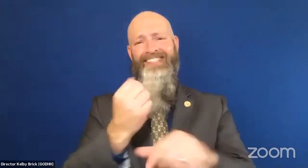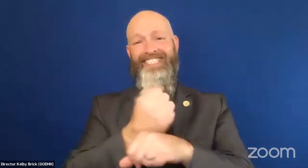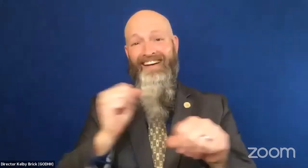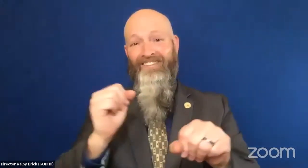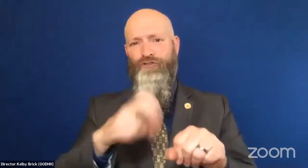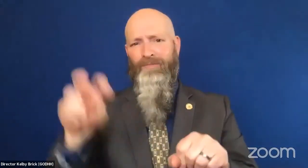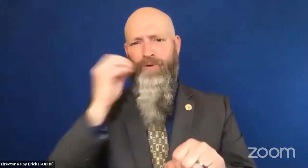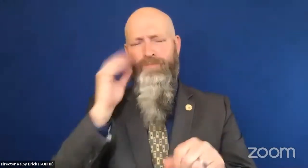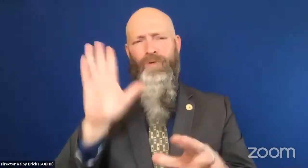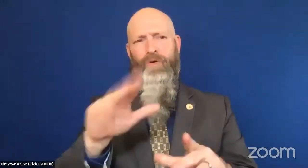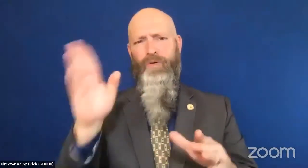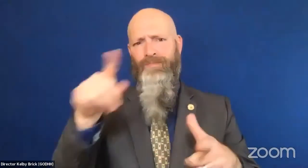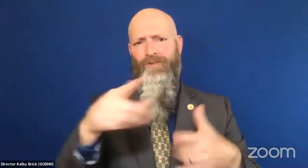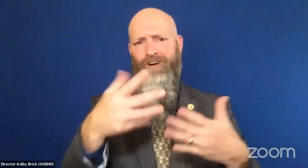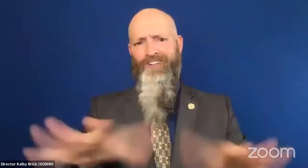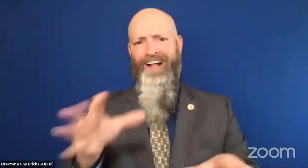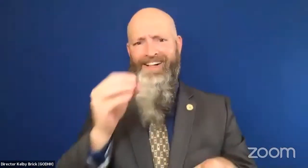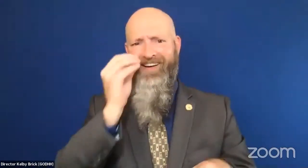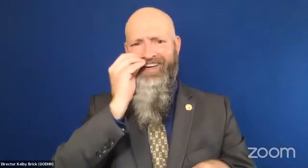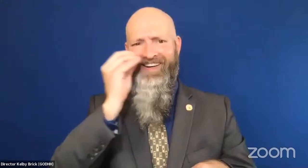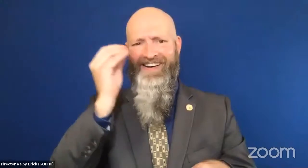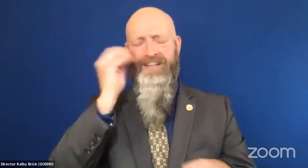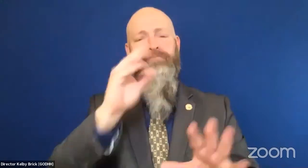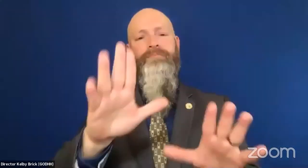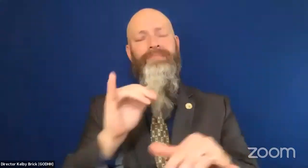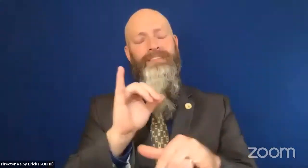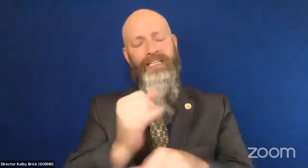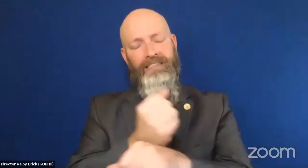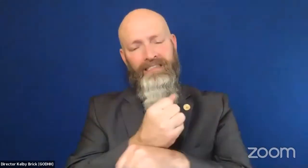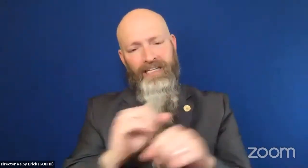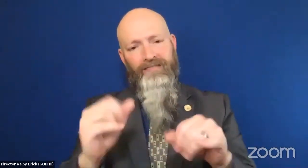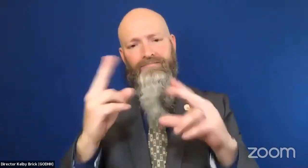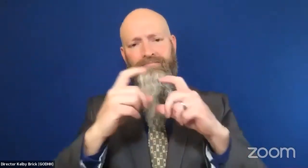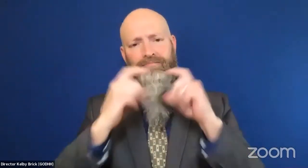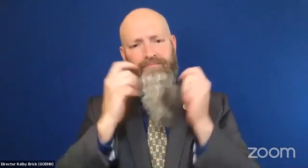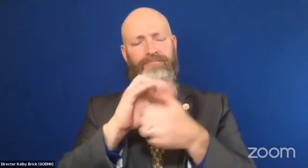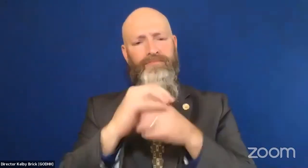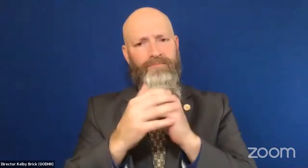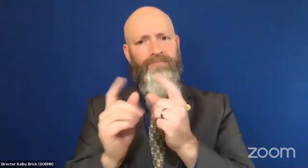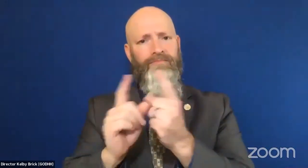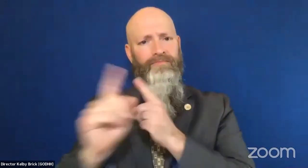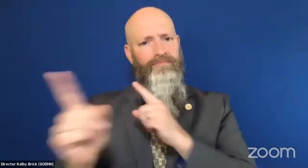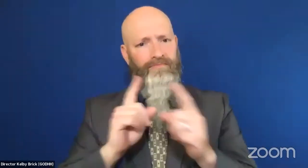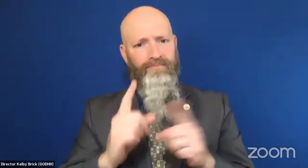video, we would like to say good evening. Stay safe, travel home ‑‑ well, be safe